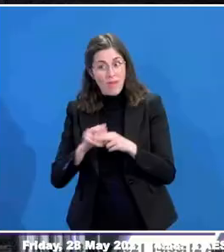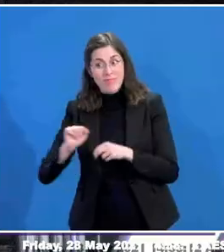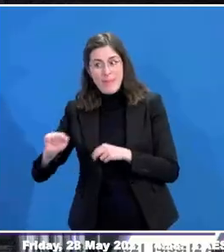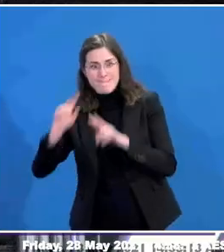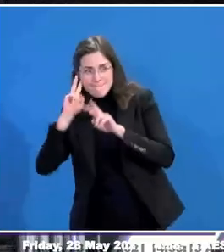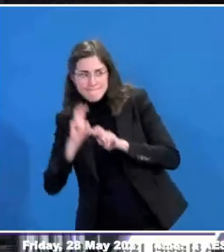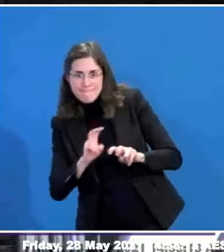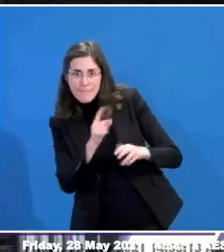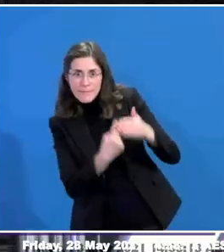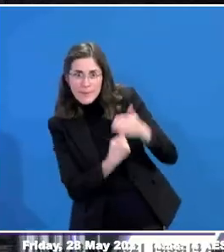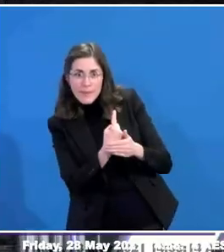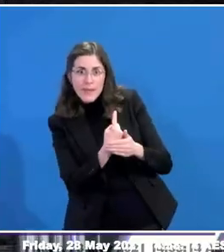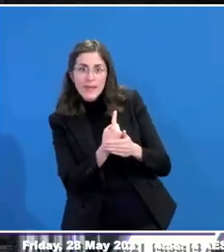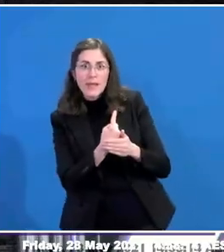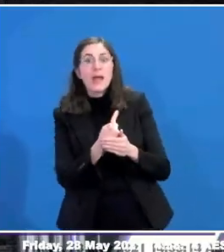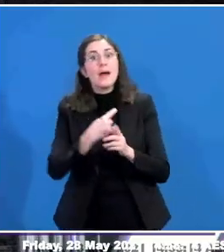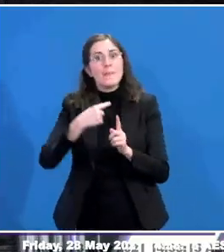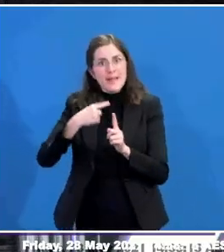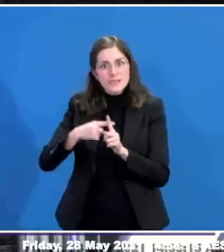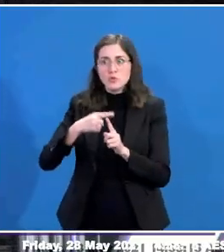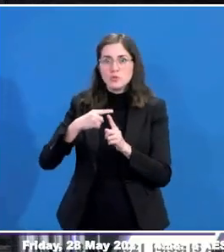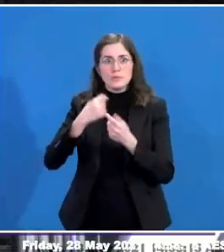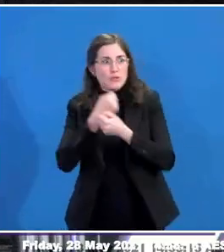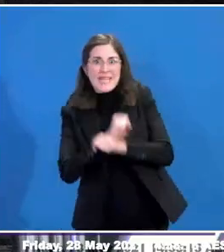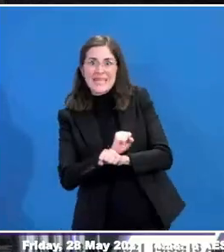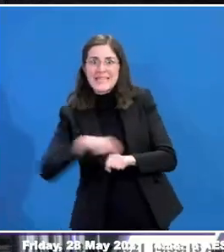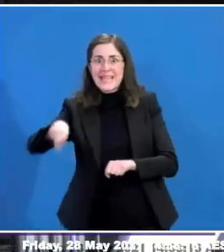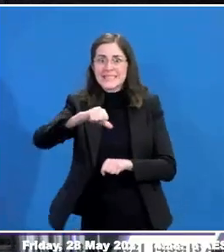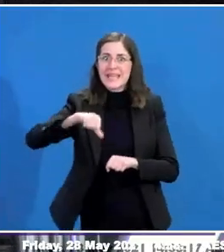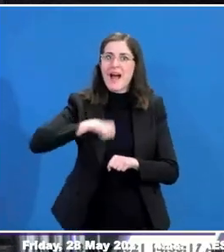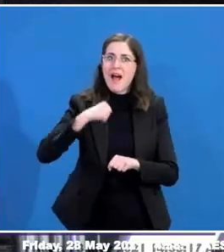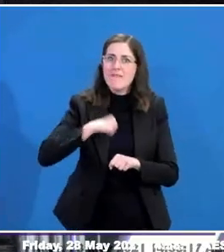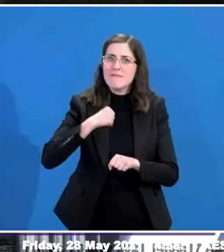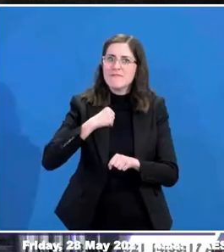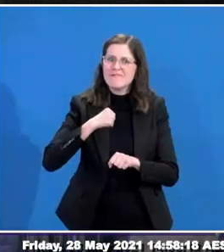and to satisfy your requirement that there be an independent investigation?